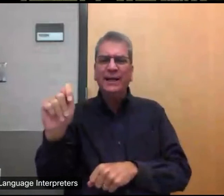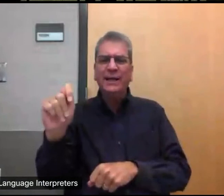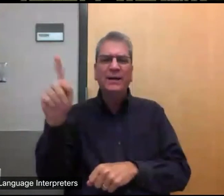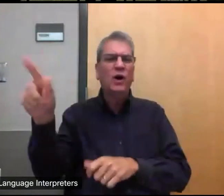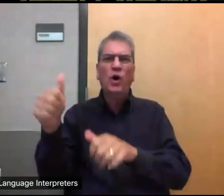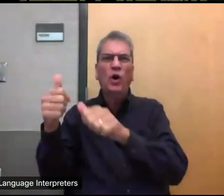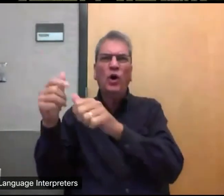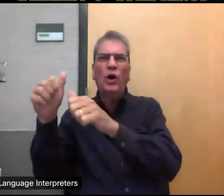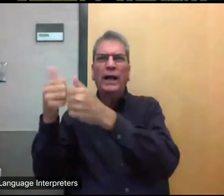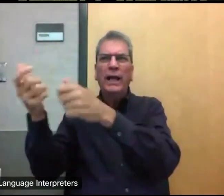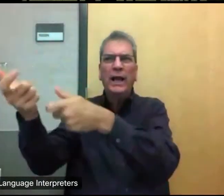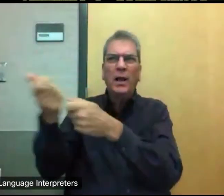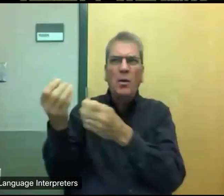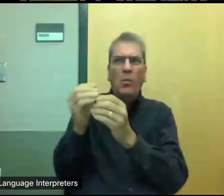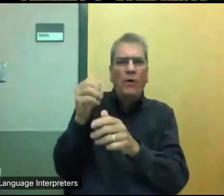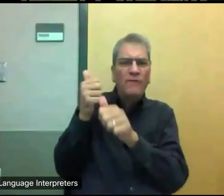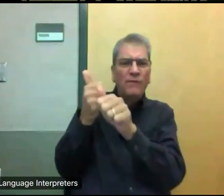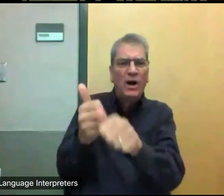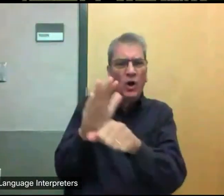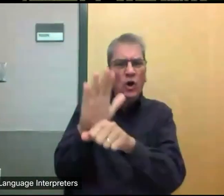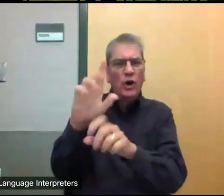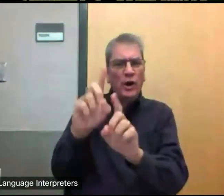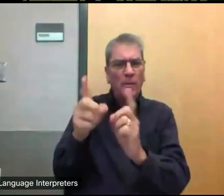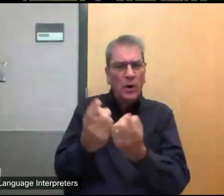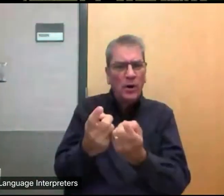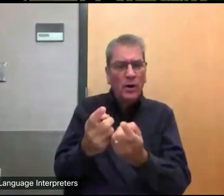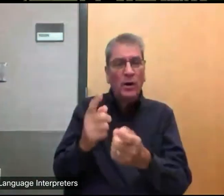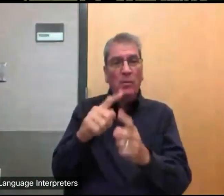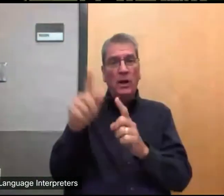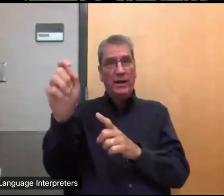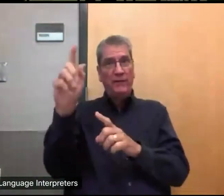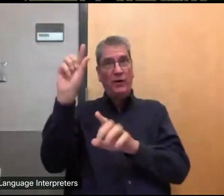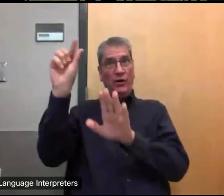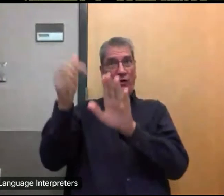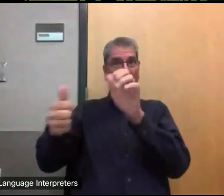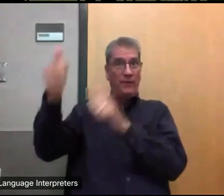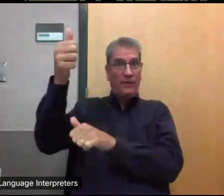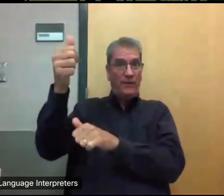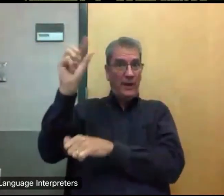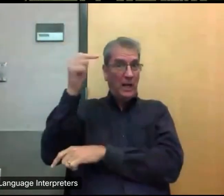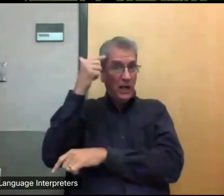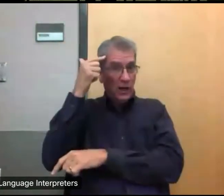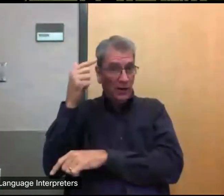and have them become your partners, but I think if you're an official government entity, it's really hard to be like, well, there's that 1 post they made from, like, a year ago,